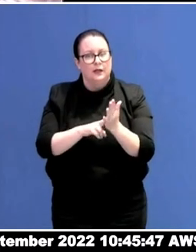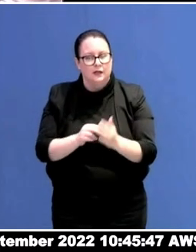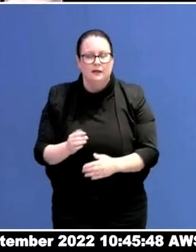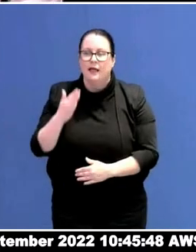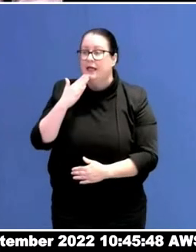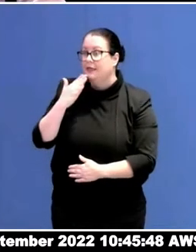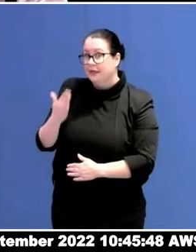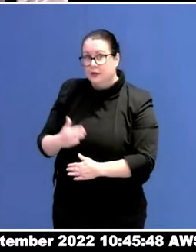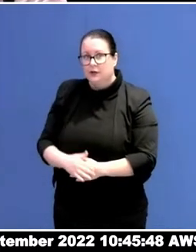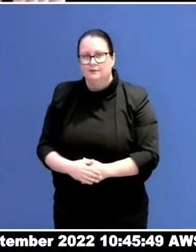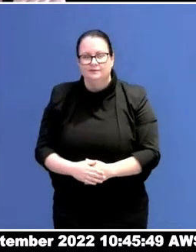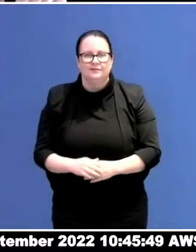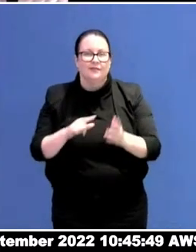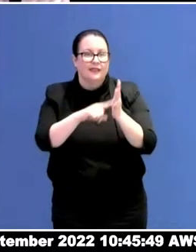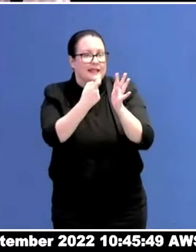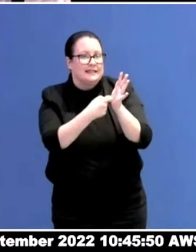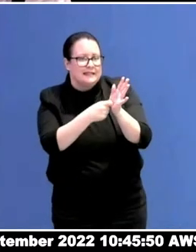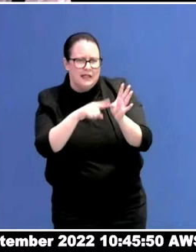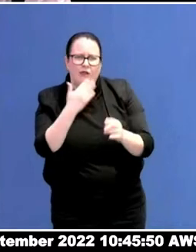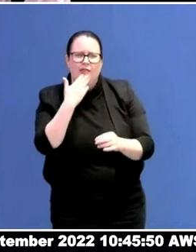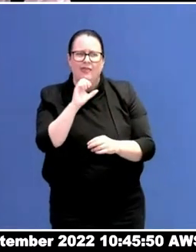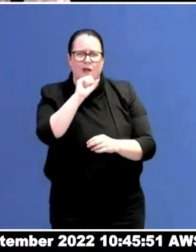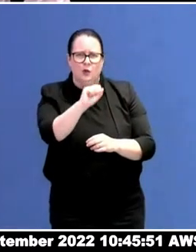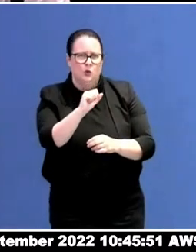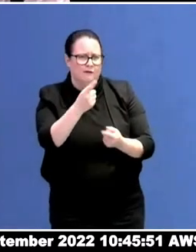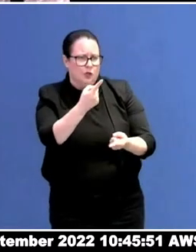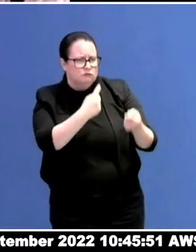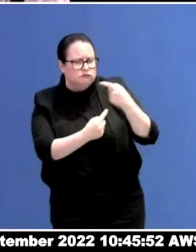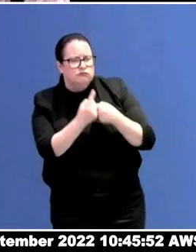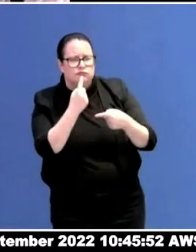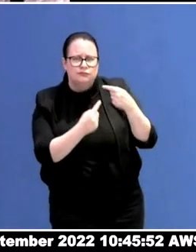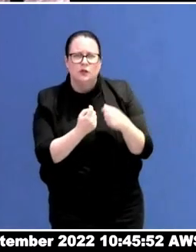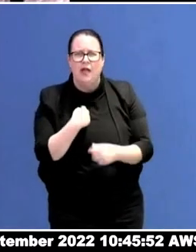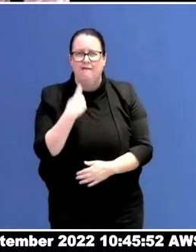Terry, thank you for your evidence. I have one topic or question.